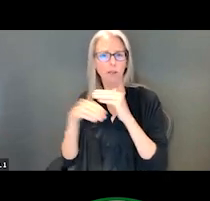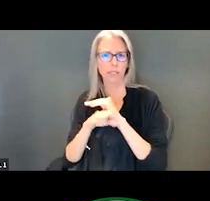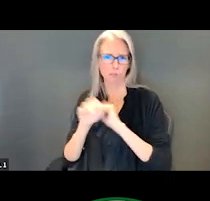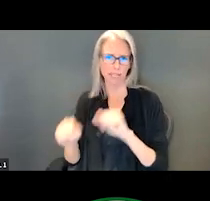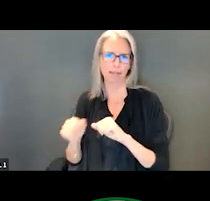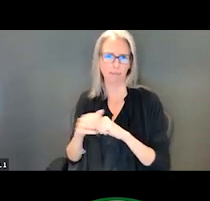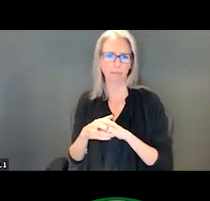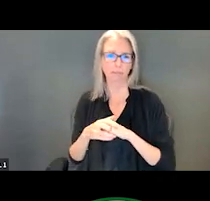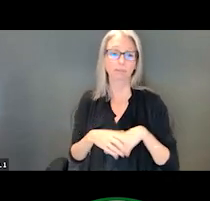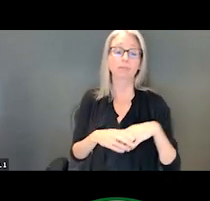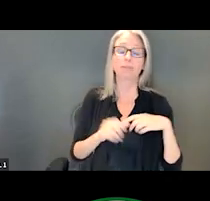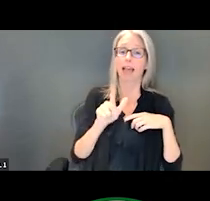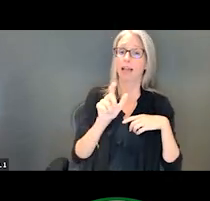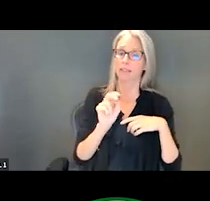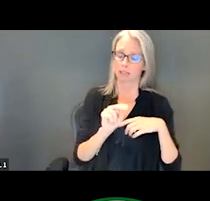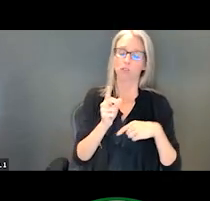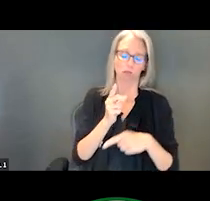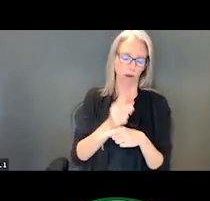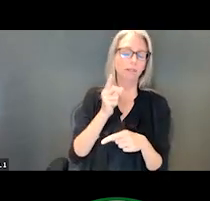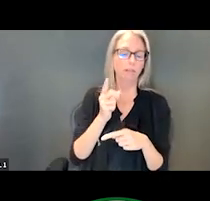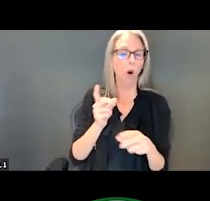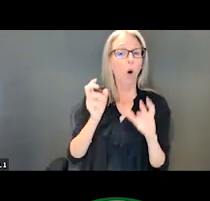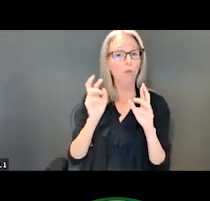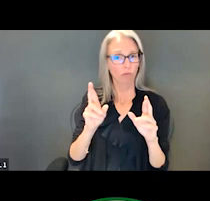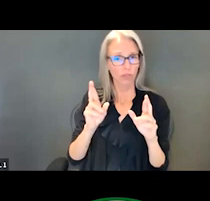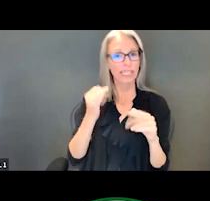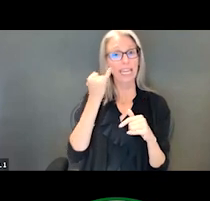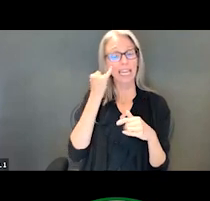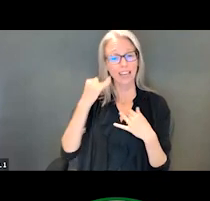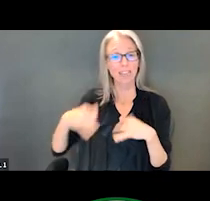the unique environmental landscape of parks.